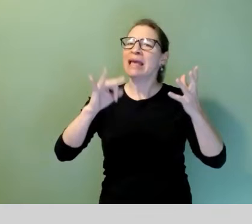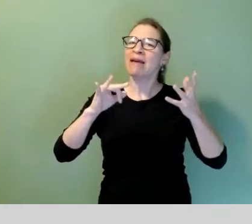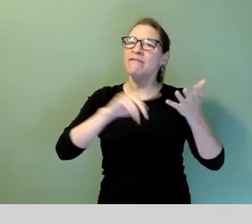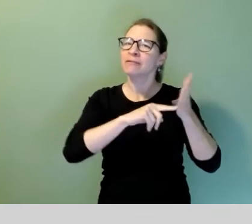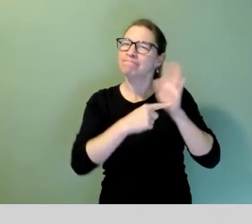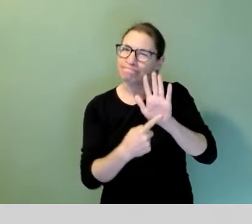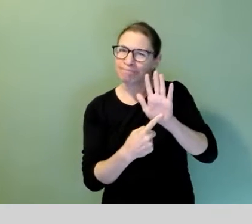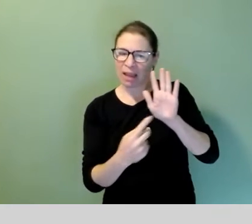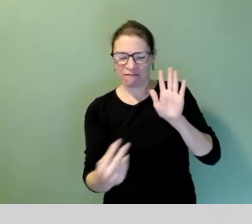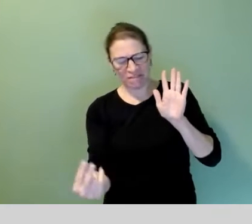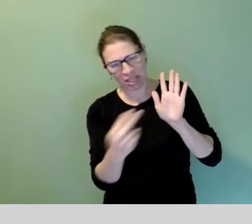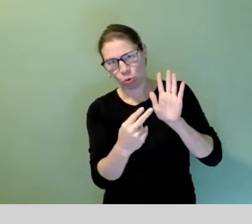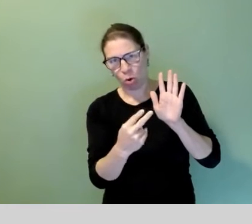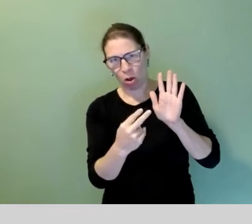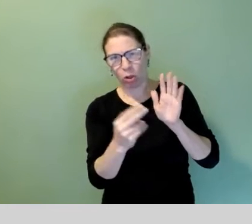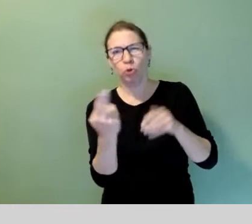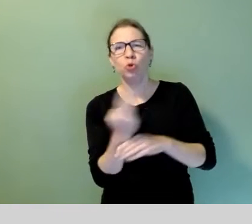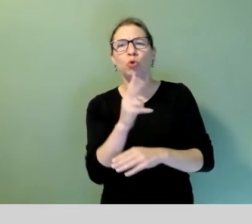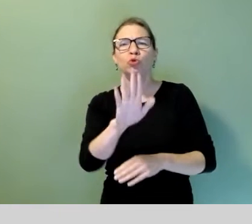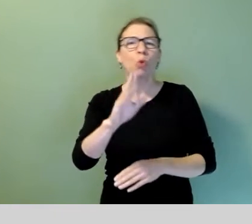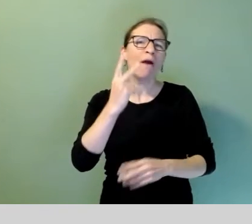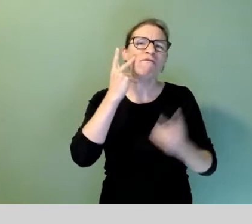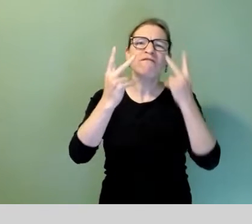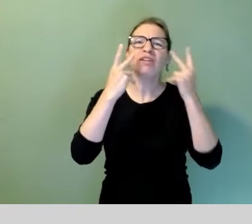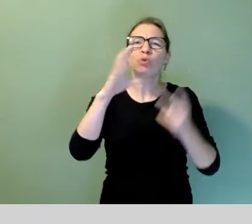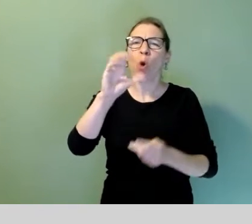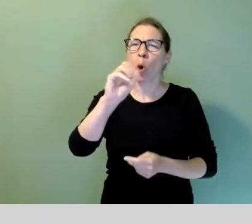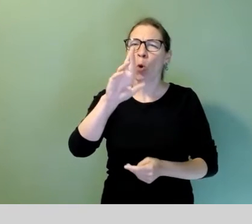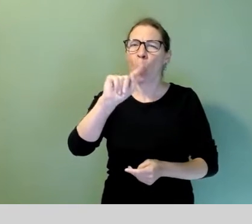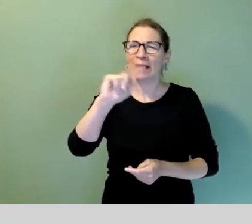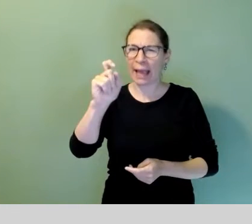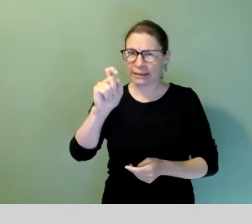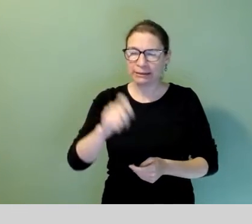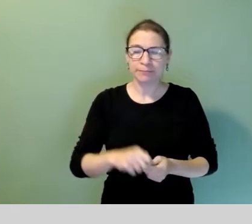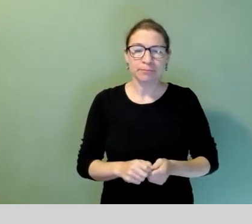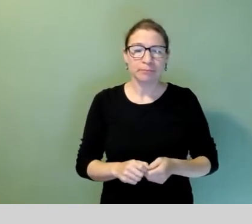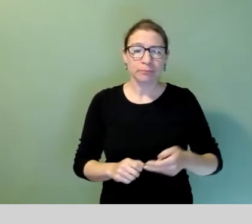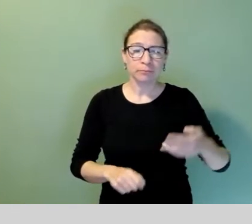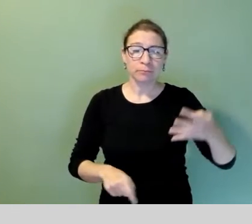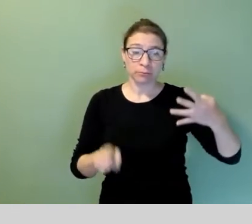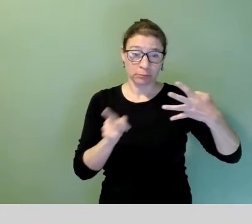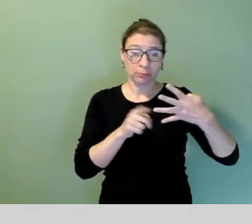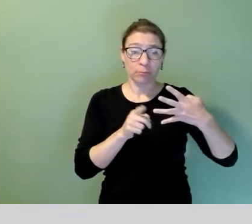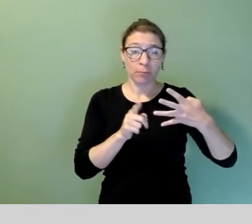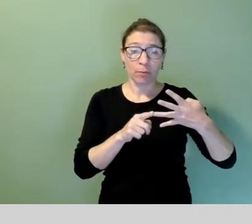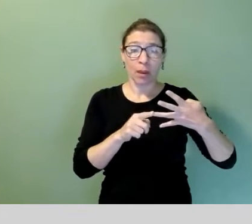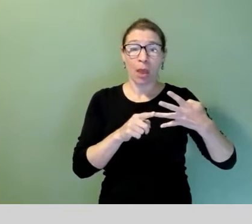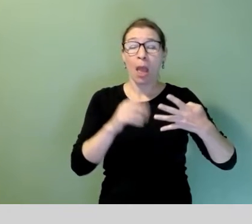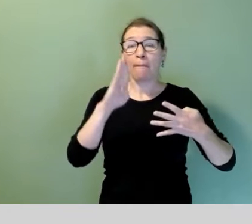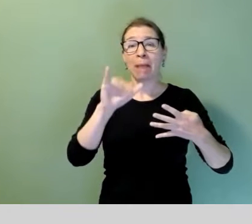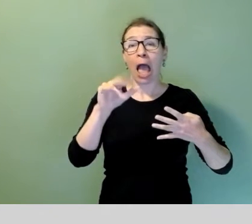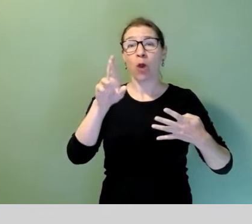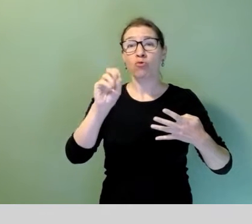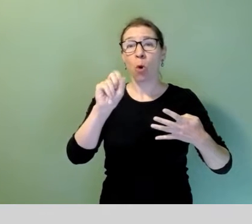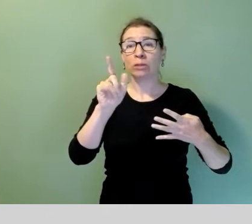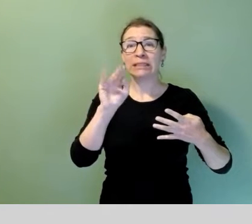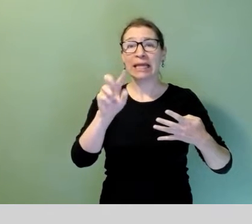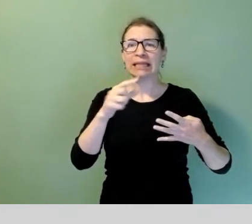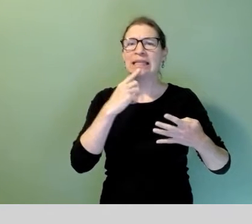by taking advantage of your visual cortex. The third quote by Hans Rosling says, "Never leave a number all by itself.